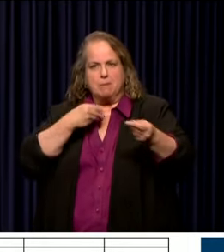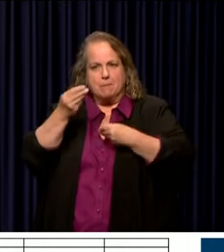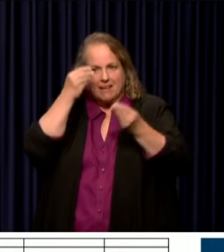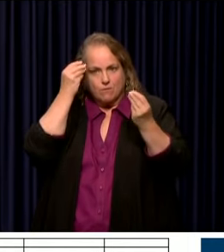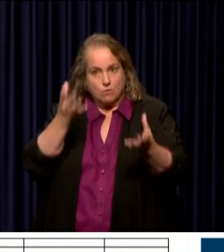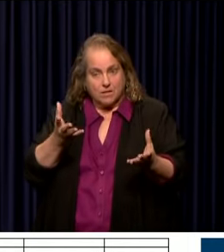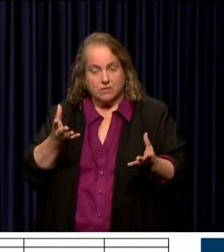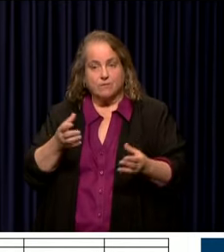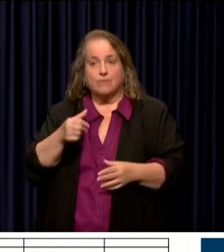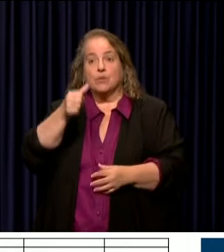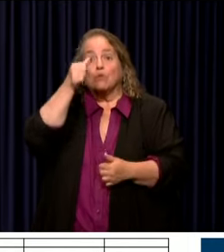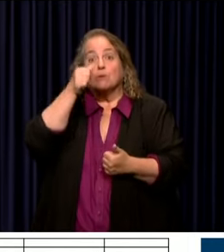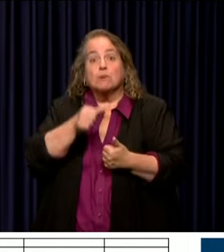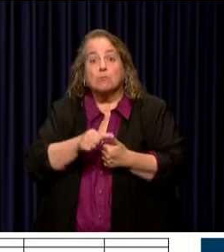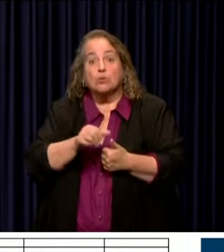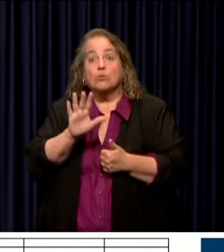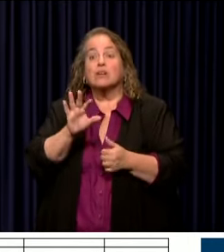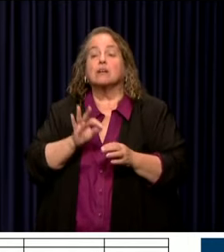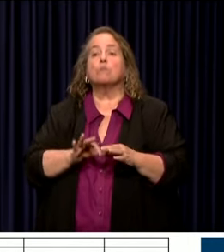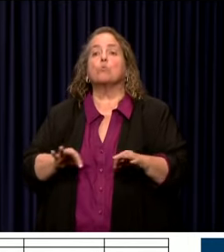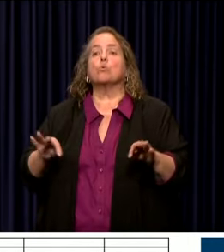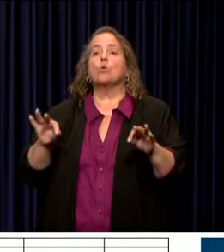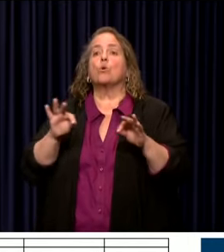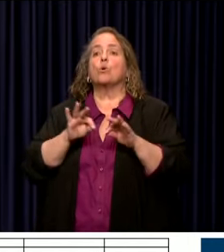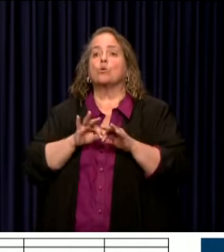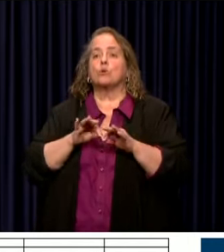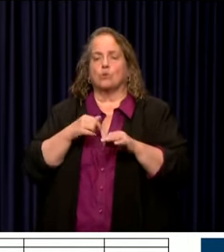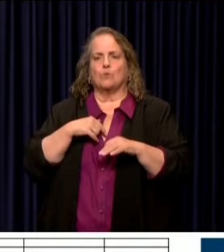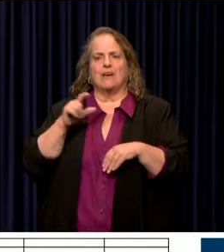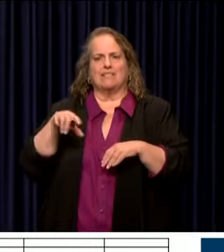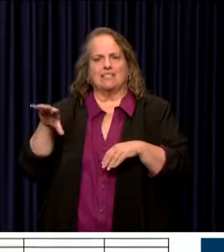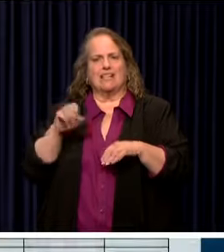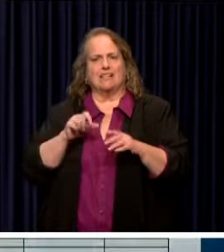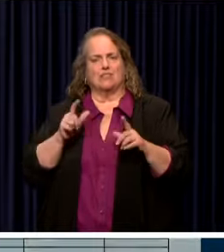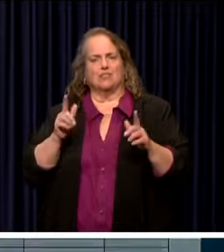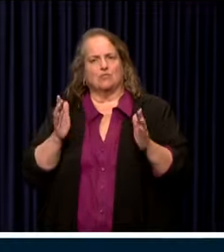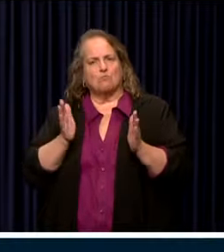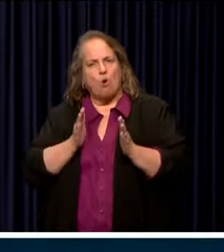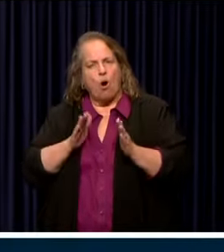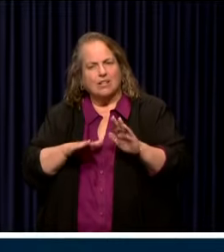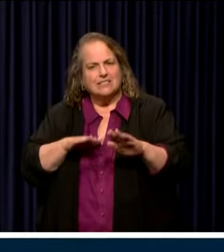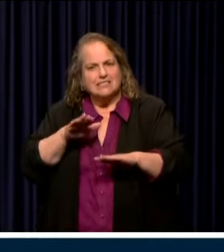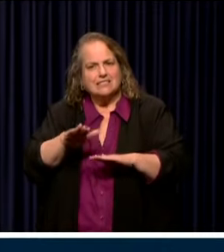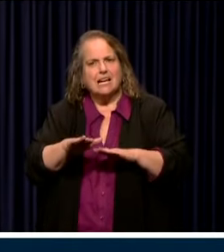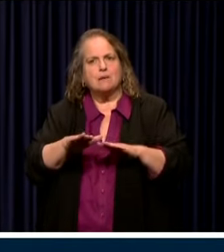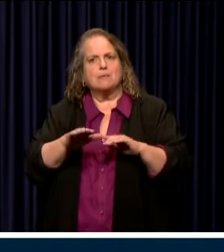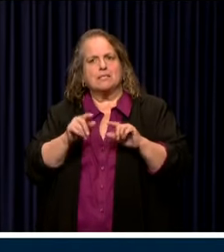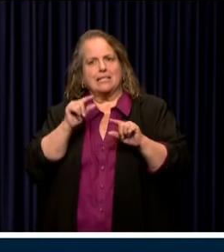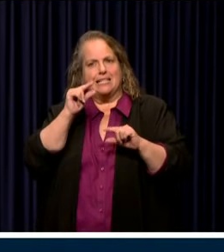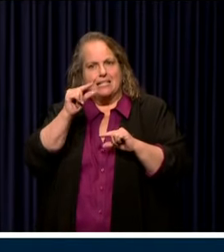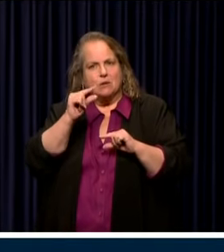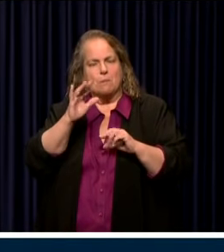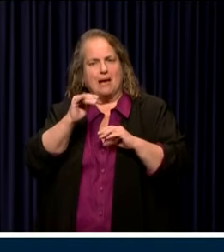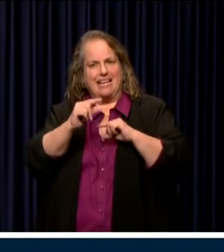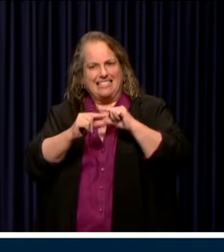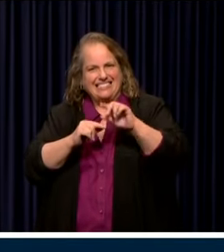FOUR DRIVE-IN SITES. THINK ABOUT AS LONG AS WE TRIED TO MAKE THAT HAPPEN, WE HAVE